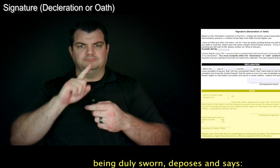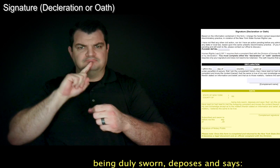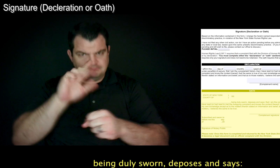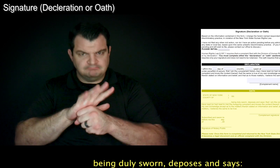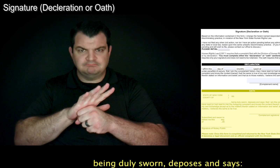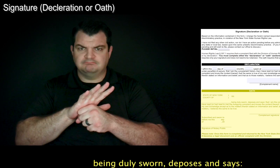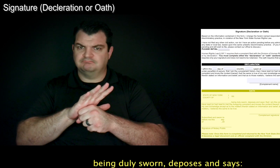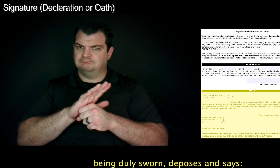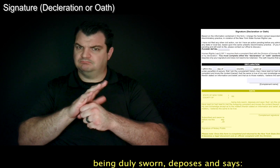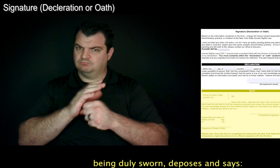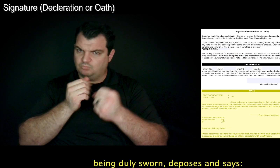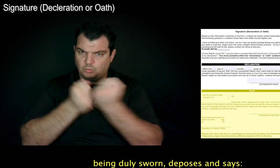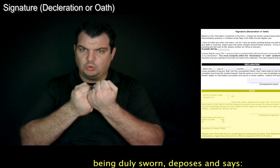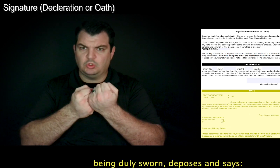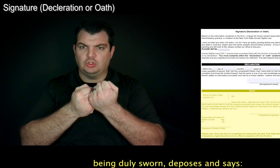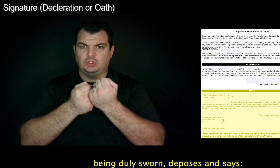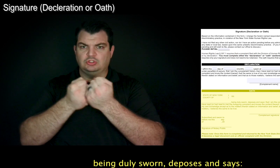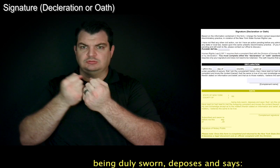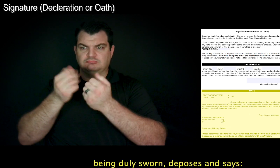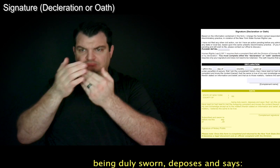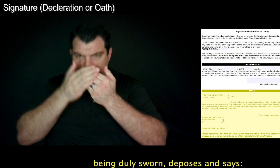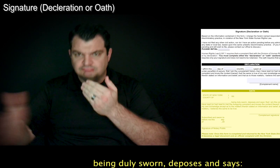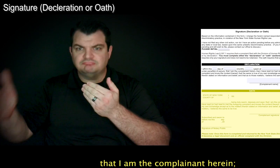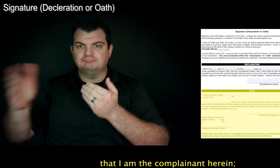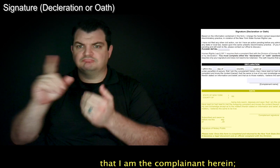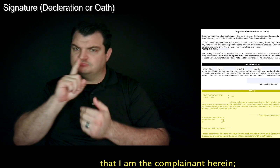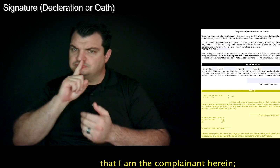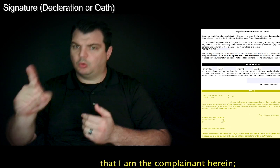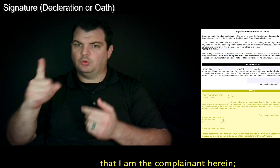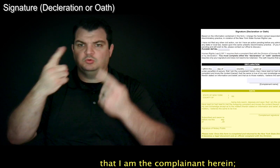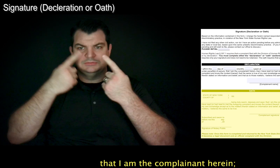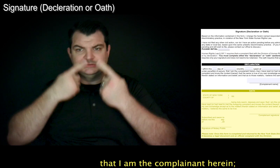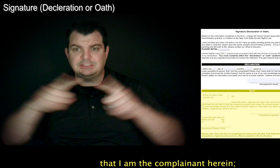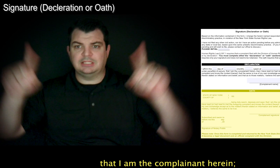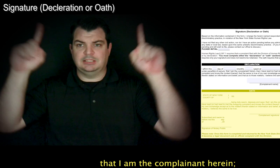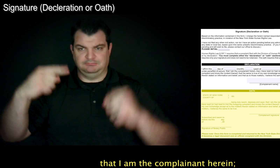being duly sworn, deposes and says: that I am the complainant herein;